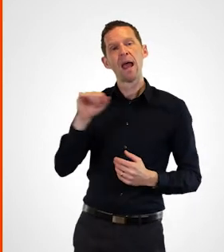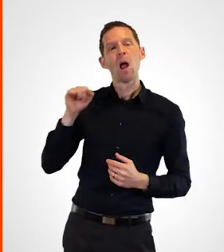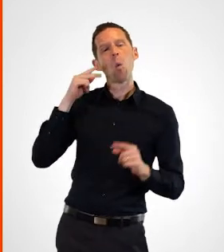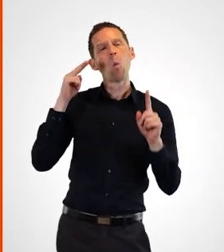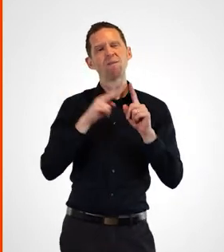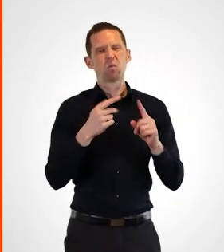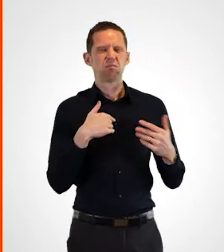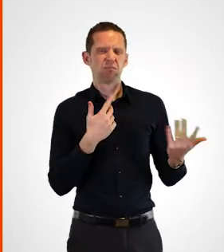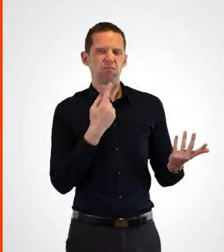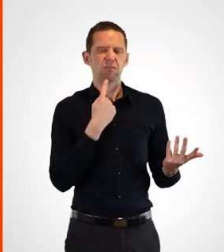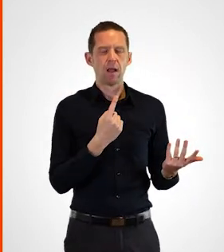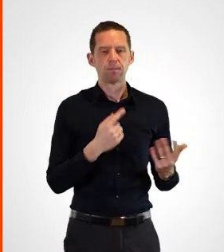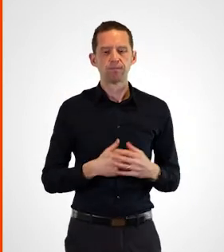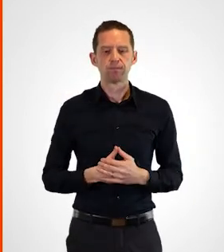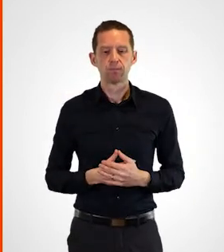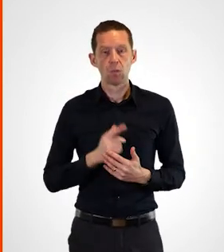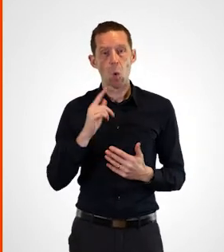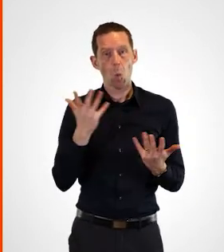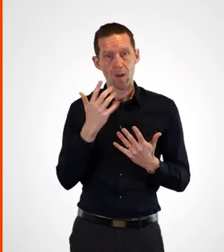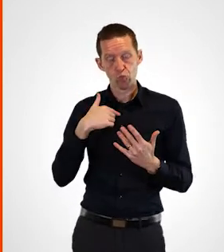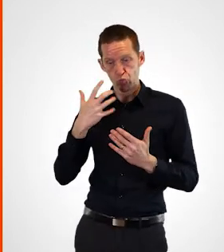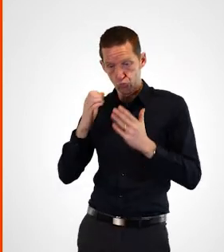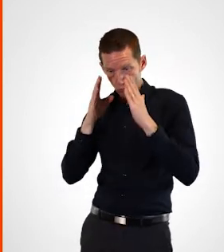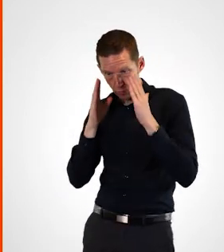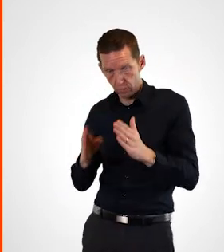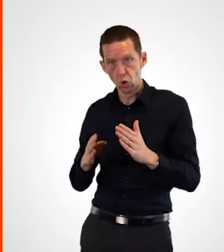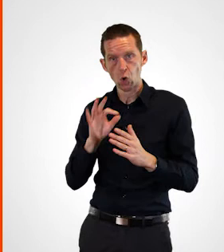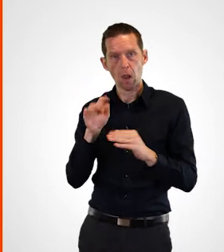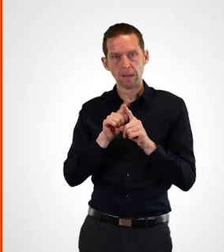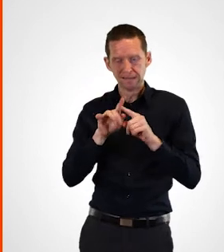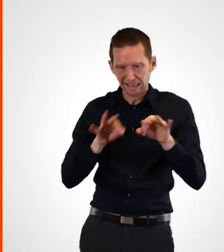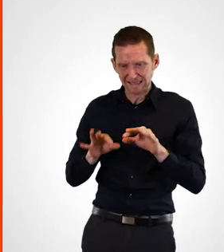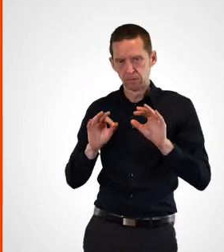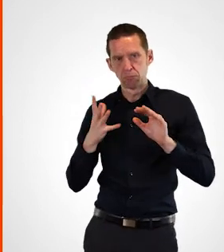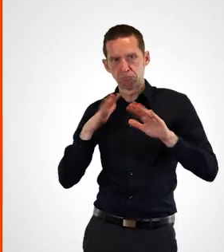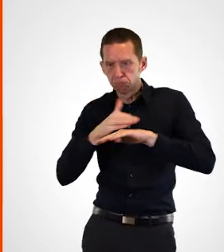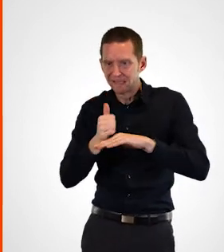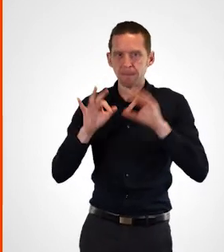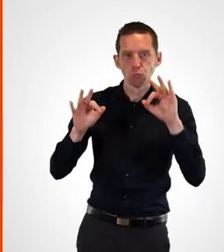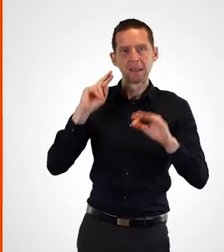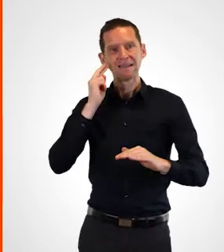or if we were going to say where we should be putting our energies, it's not in designing special deaf curricula,